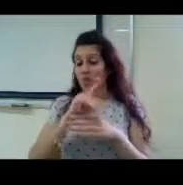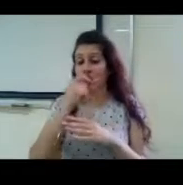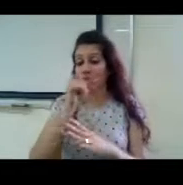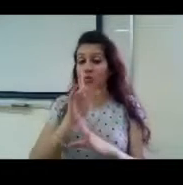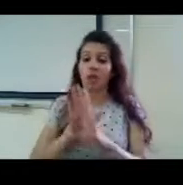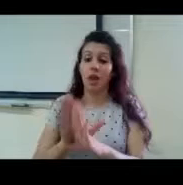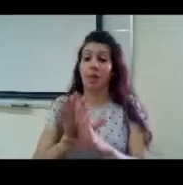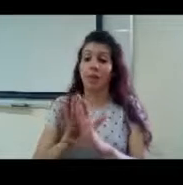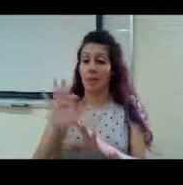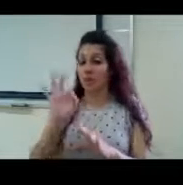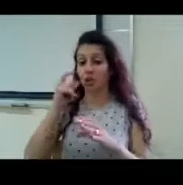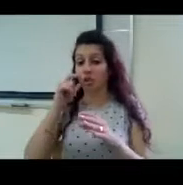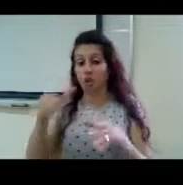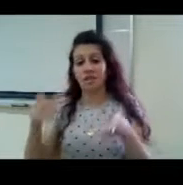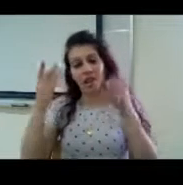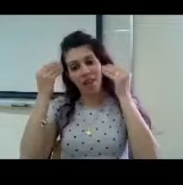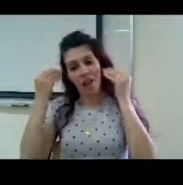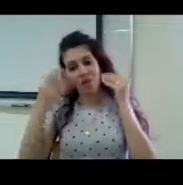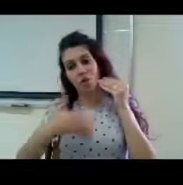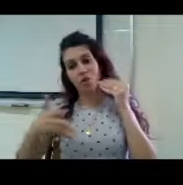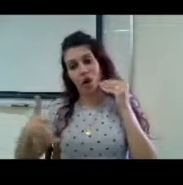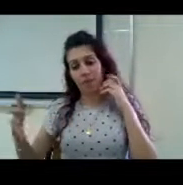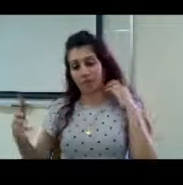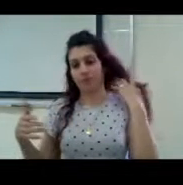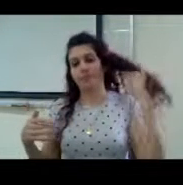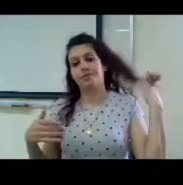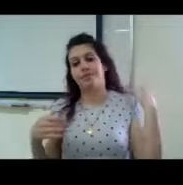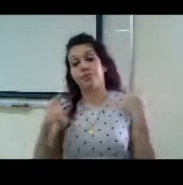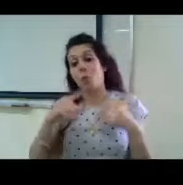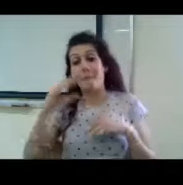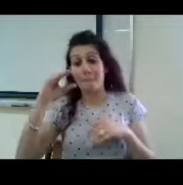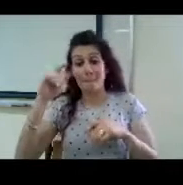aligned to the Ministry of Education curriculum